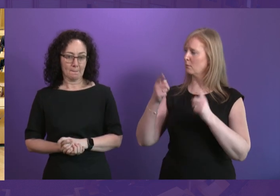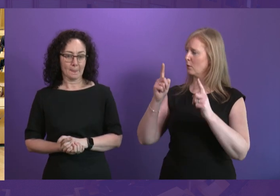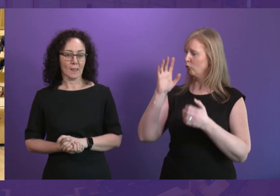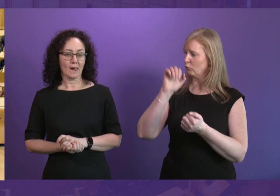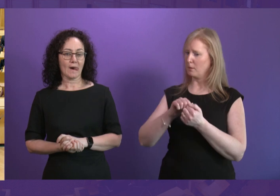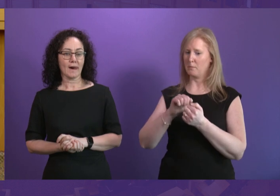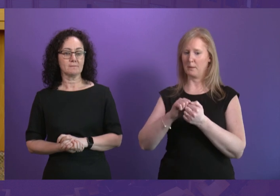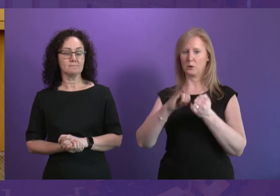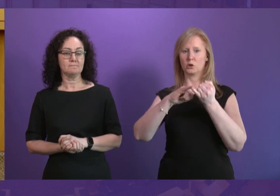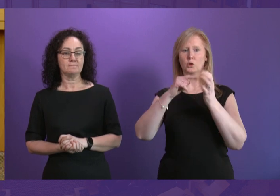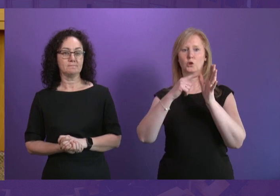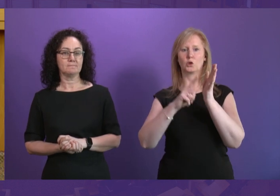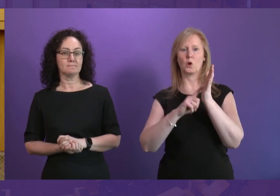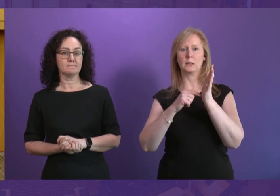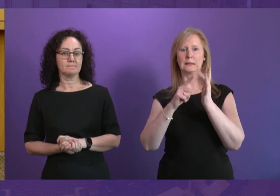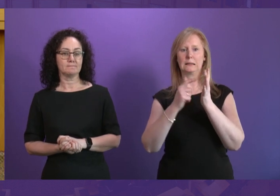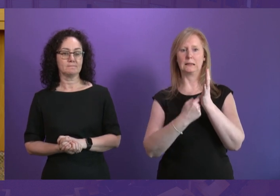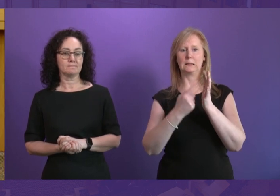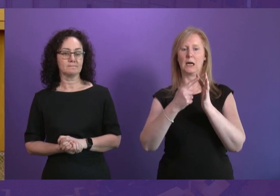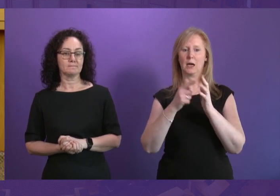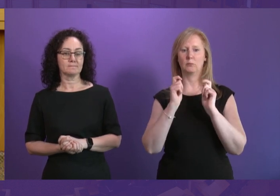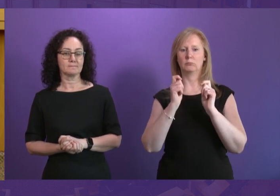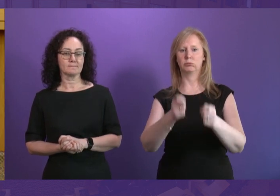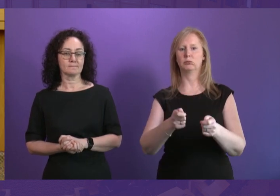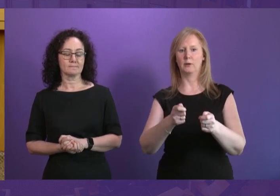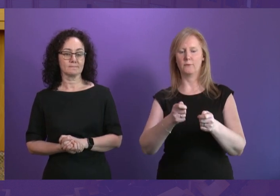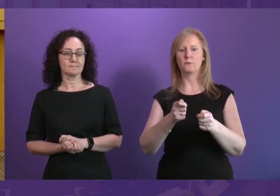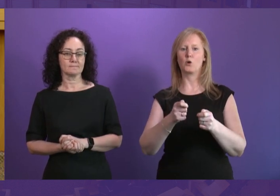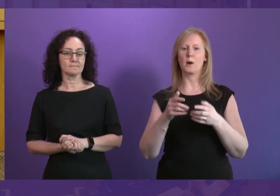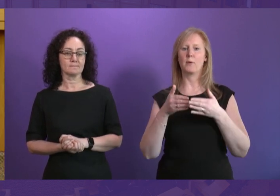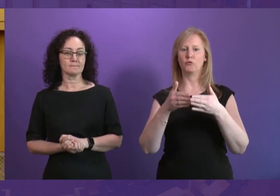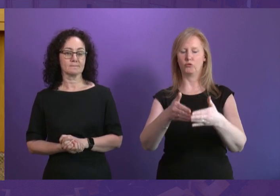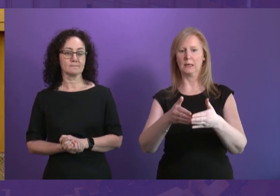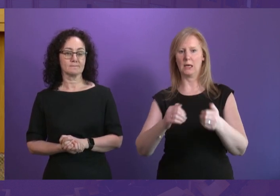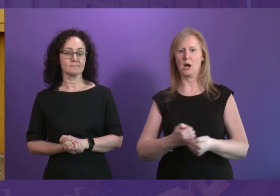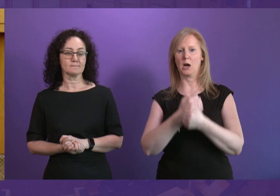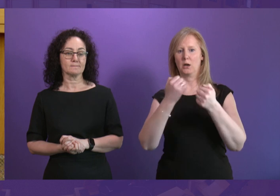prize for marine energy was first launched in 2008 by her predecessor, Alex Salmond,